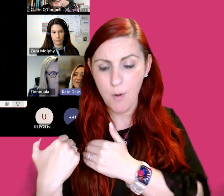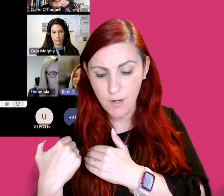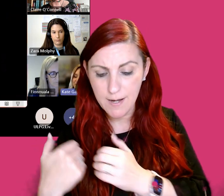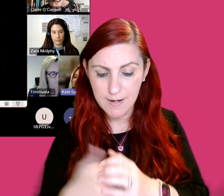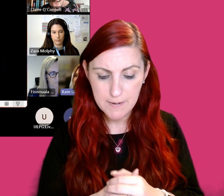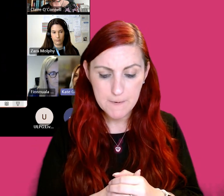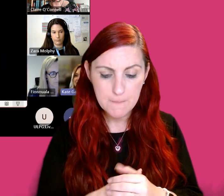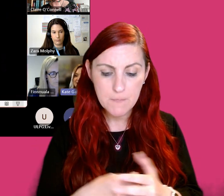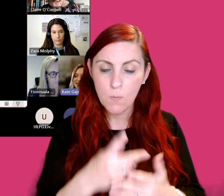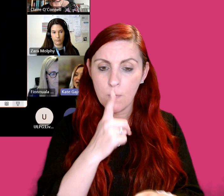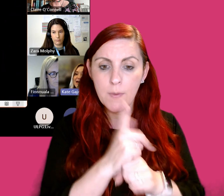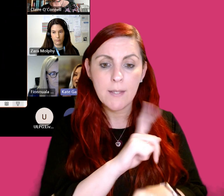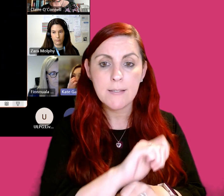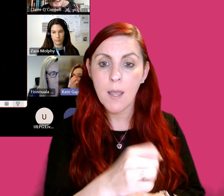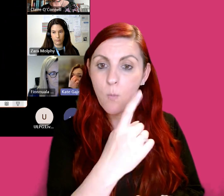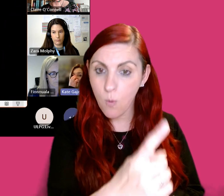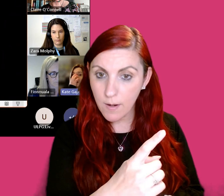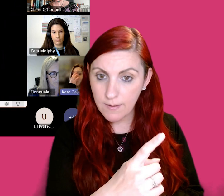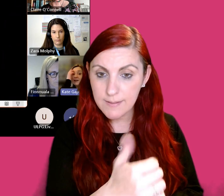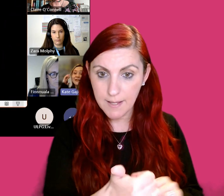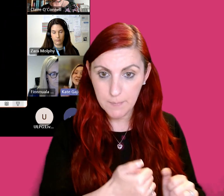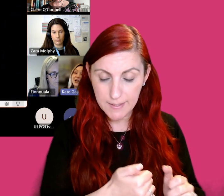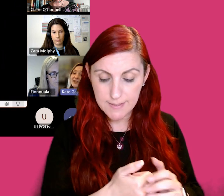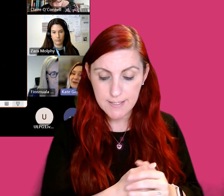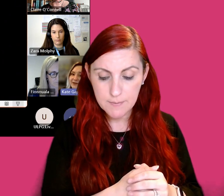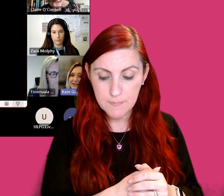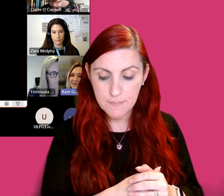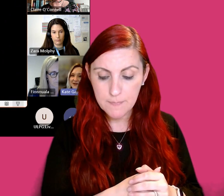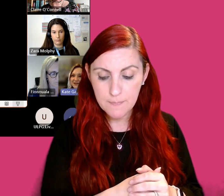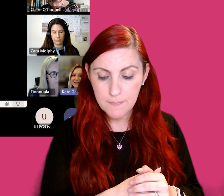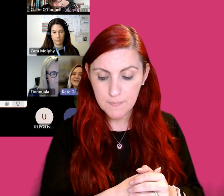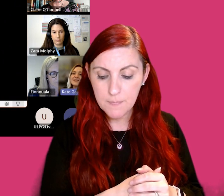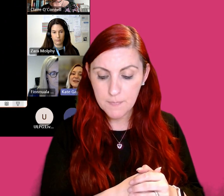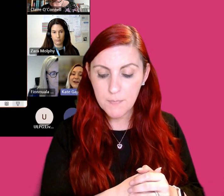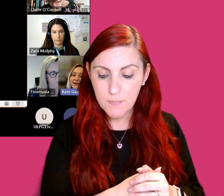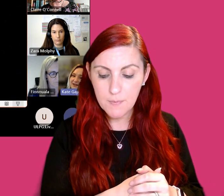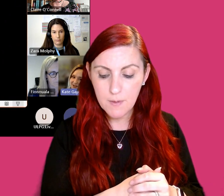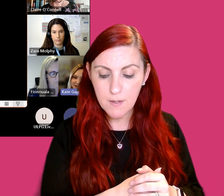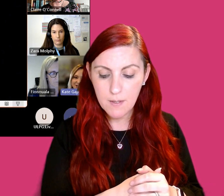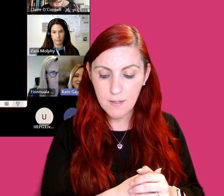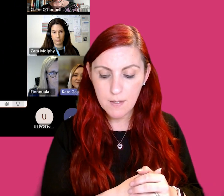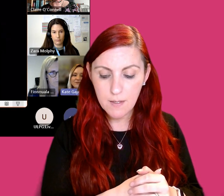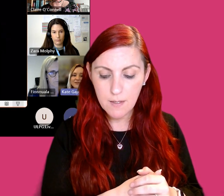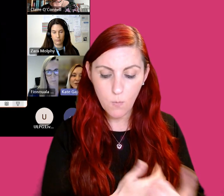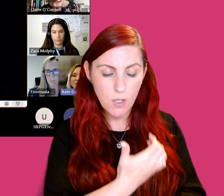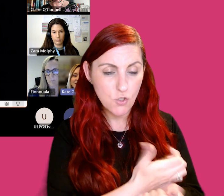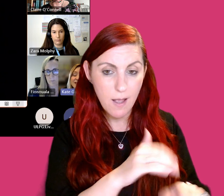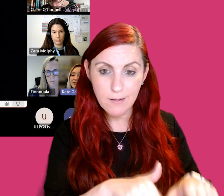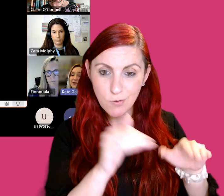uh type 1 diabetes um what are the childbearing experiences there are international reviews so